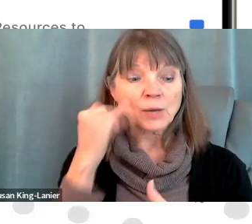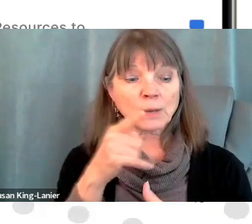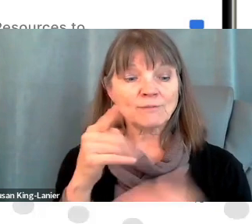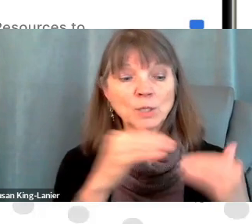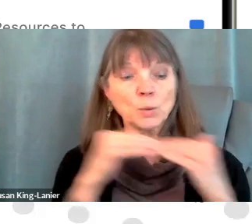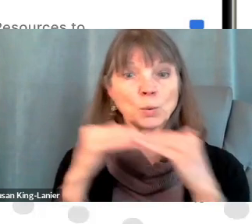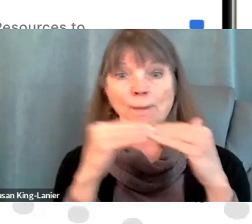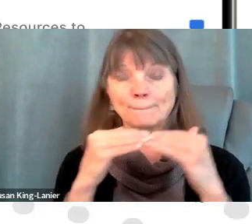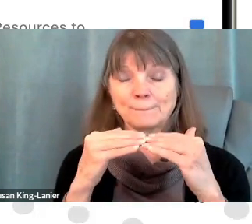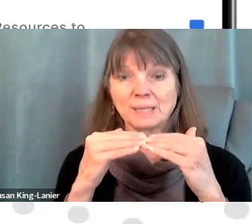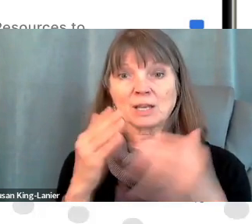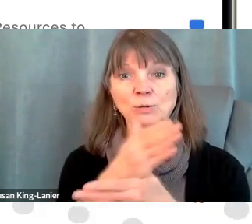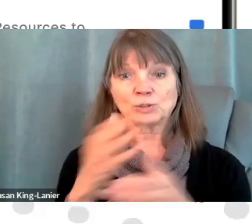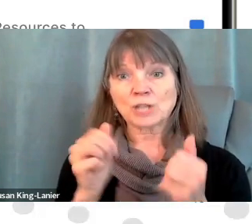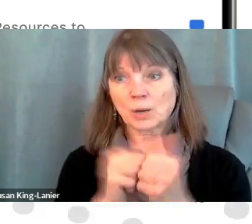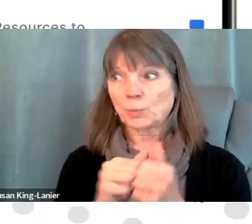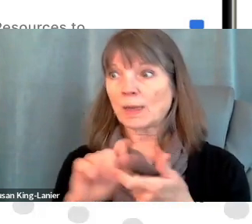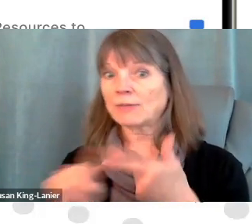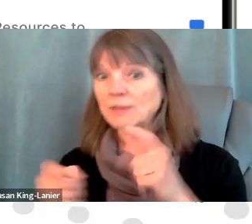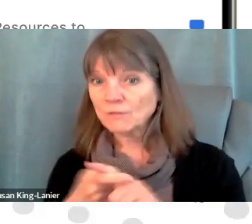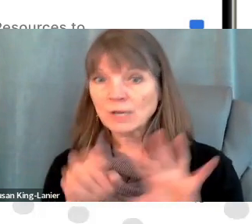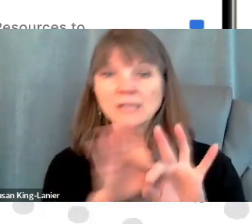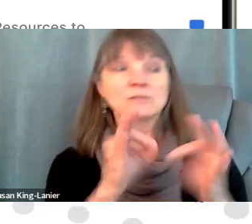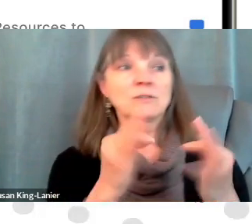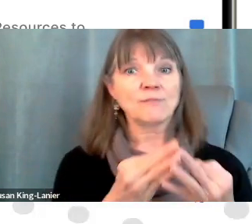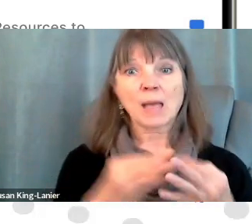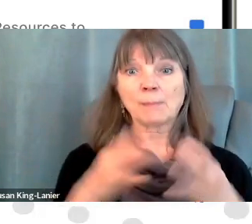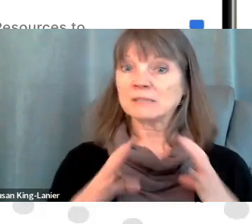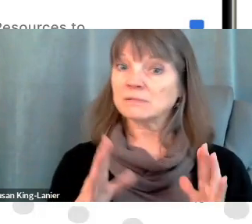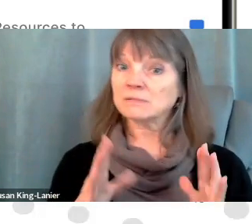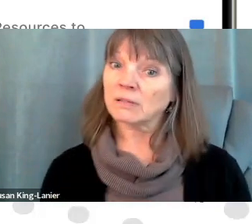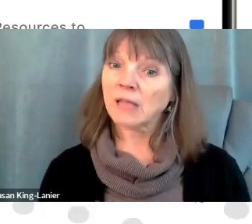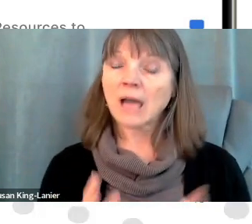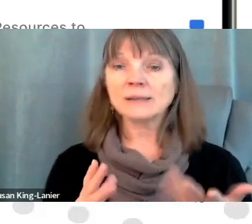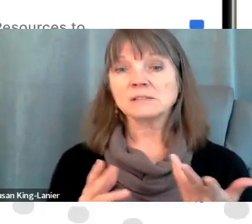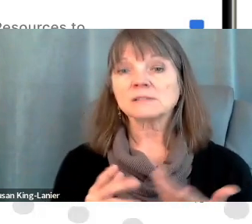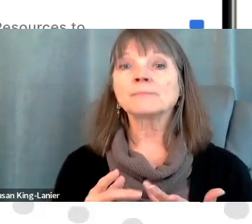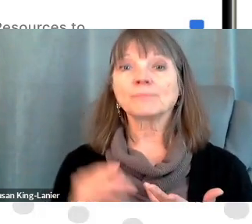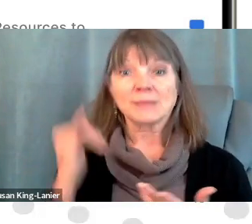If you are a peer, you can share it with your clients to share with their friends and family members.